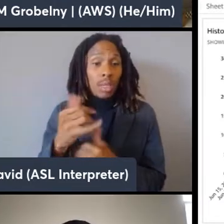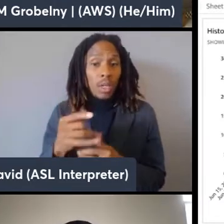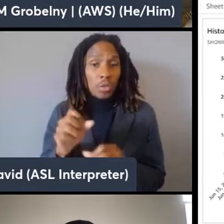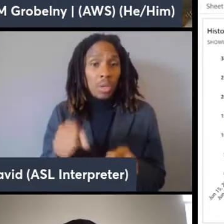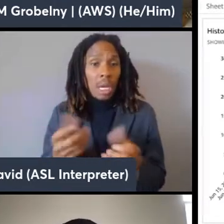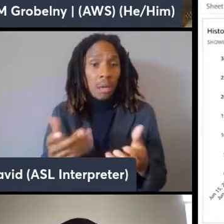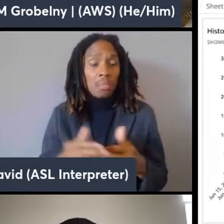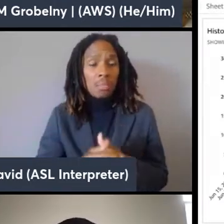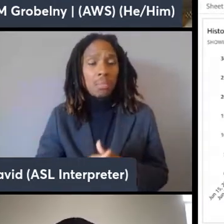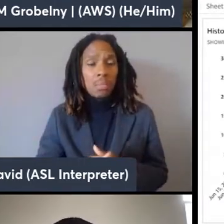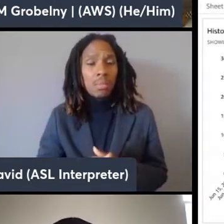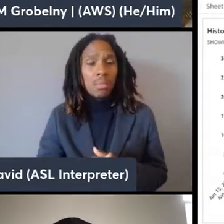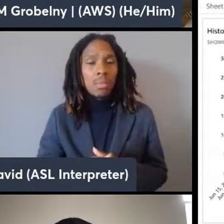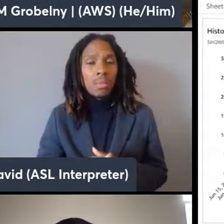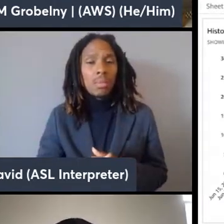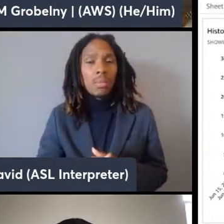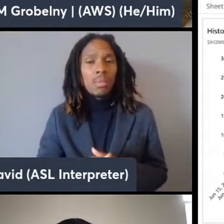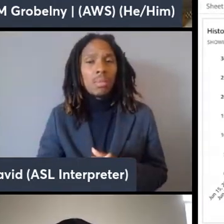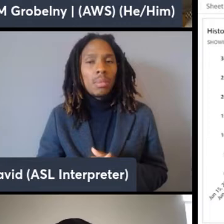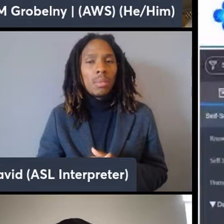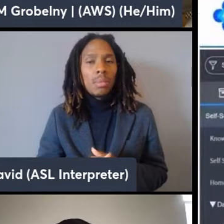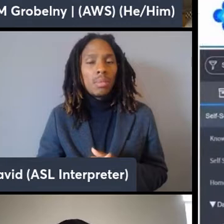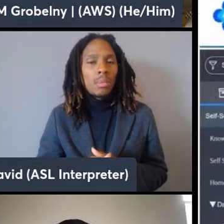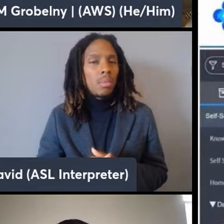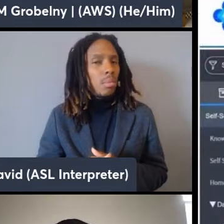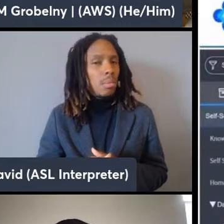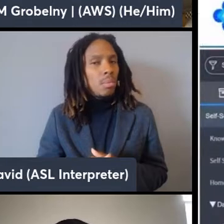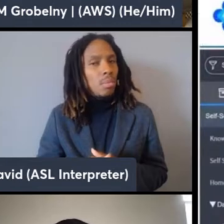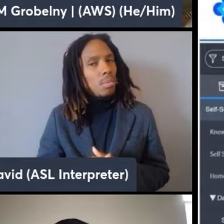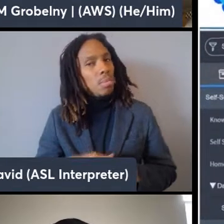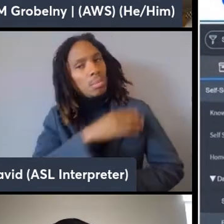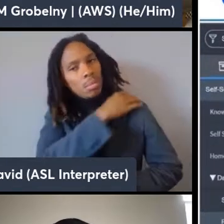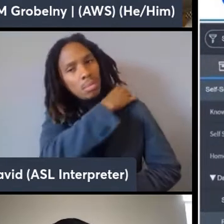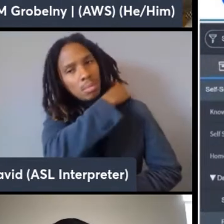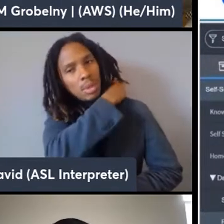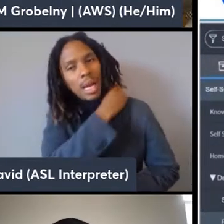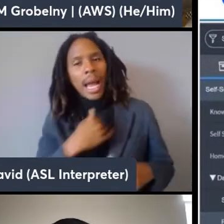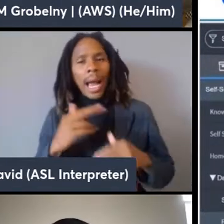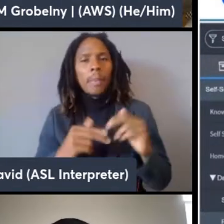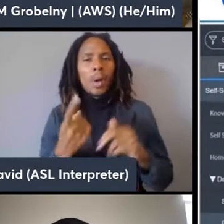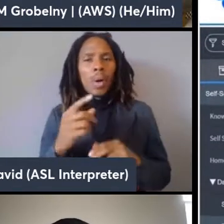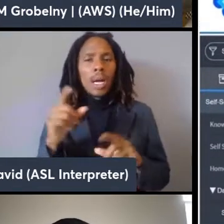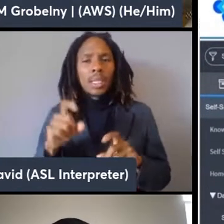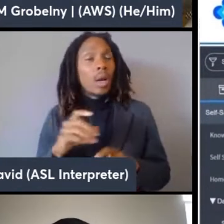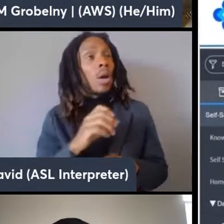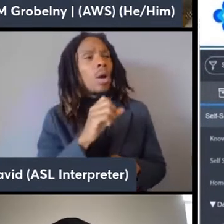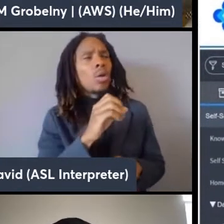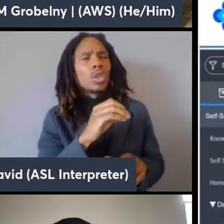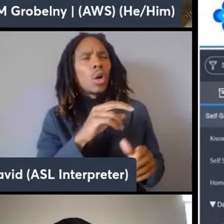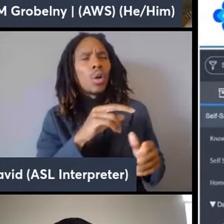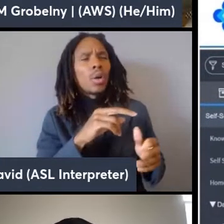So I've built one sample. So that was what we would've had to embed before.